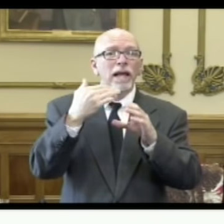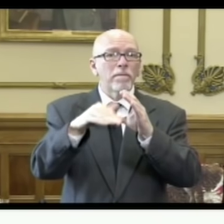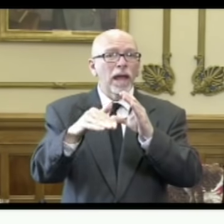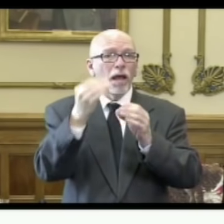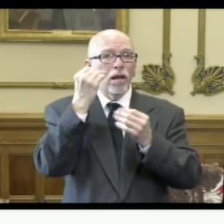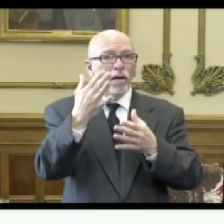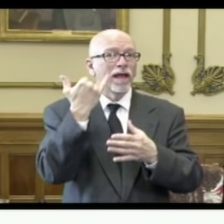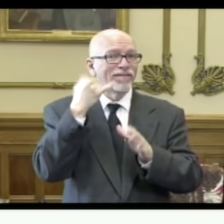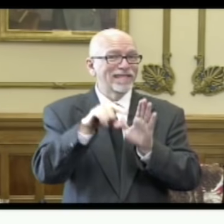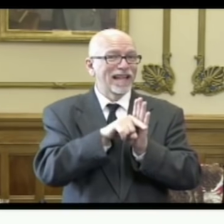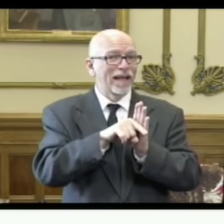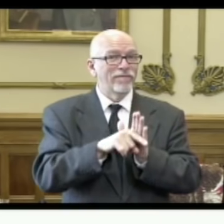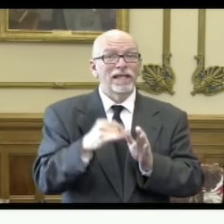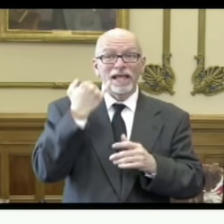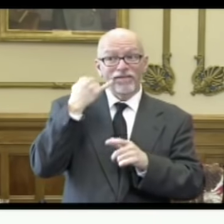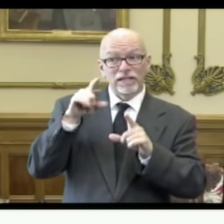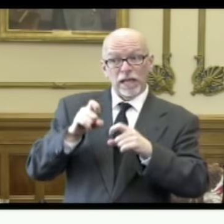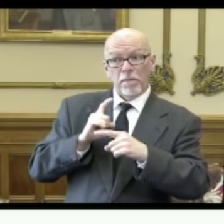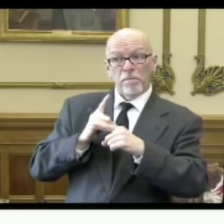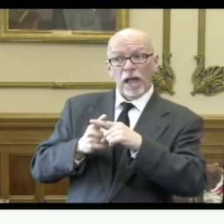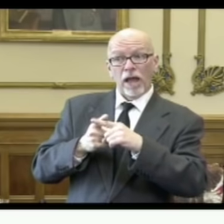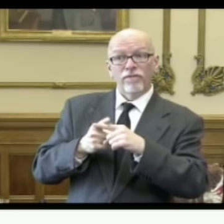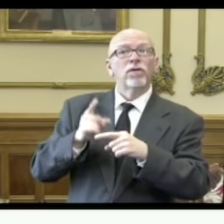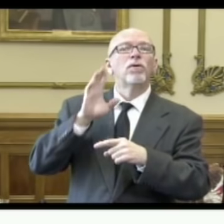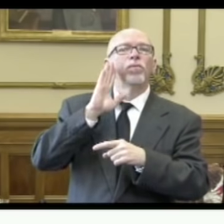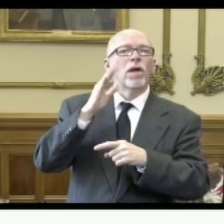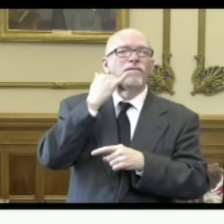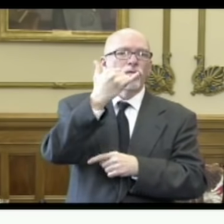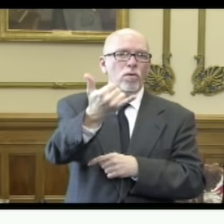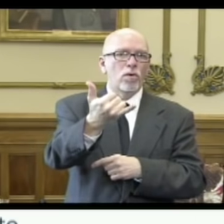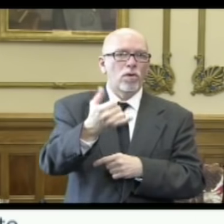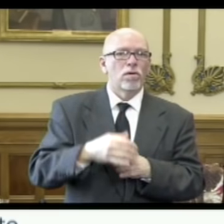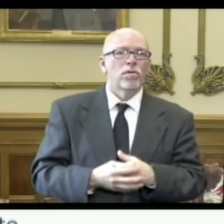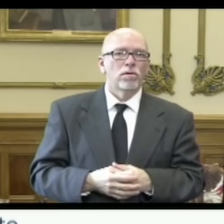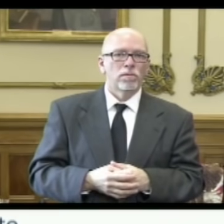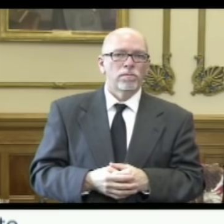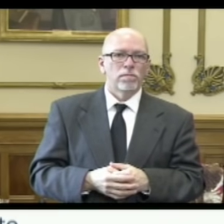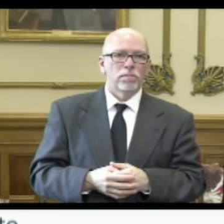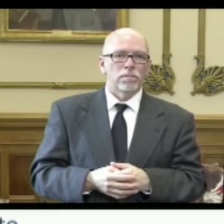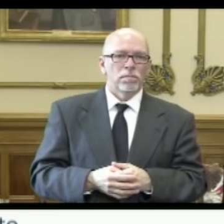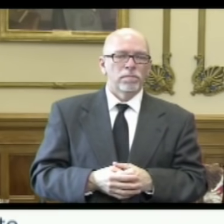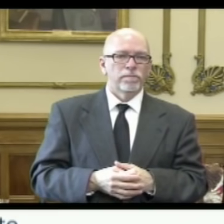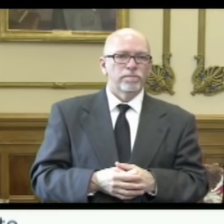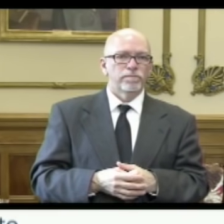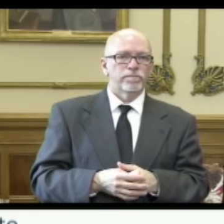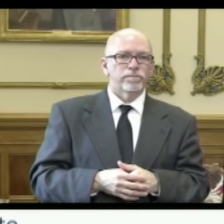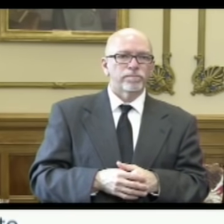ALSO RICK PROVIDED ICE TH BY OPTUM. THE PATIENTS WILL RECEIVE A TEXT OR EMAIL. IF THE TEST IS NEGATIVE AND IF